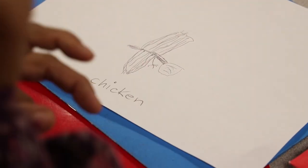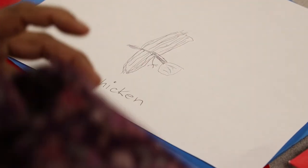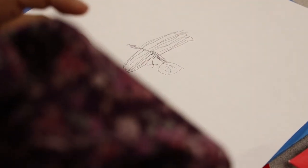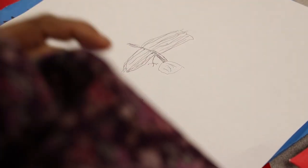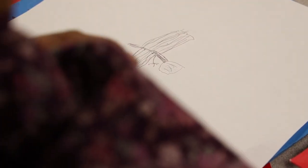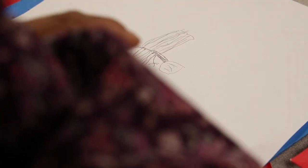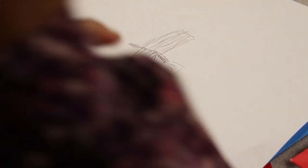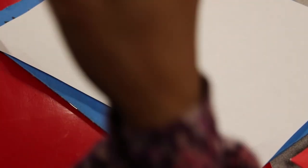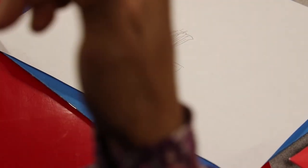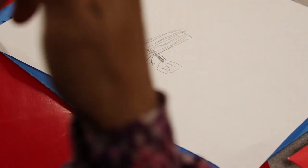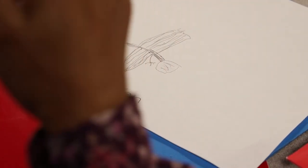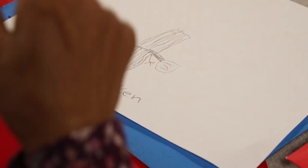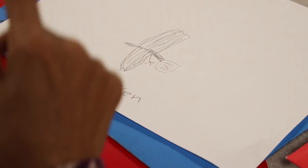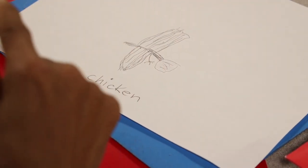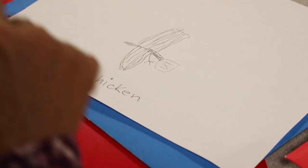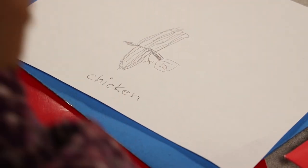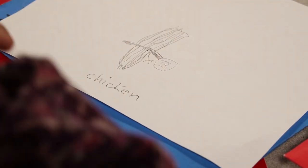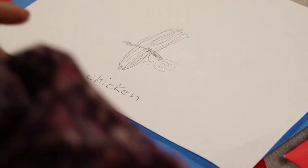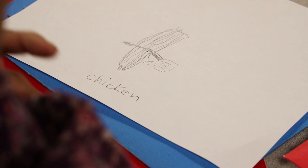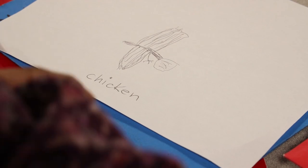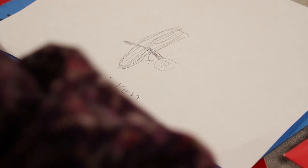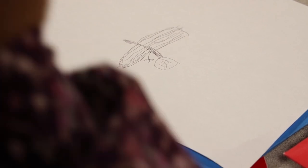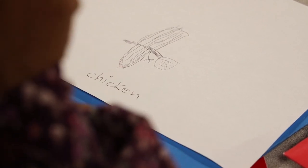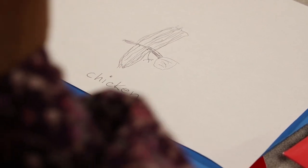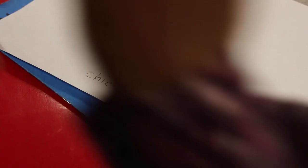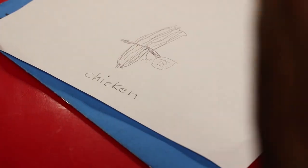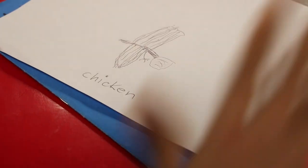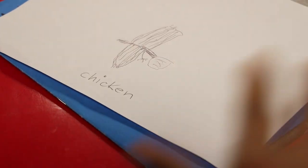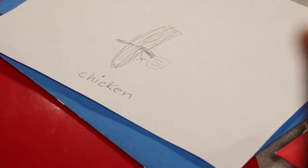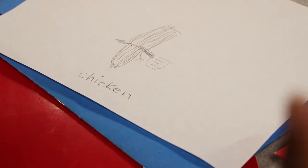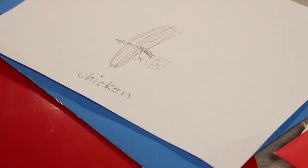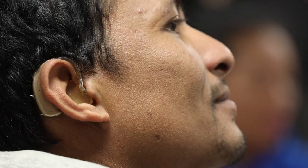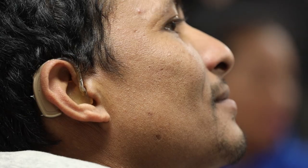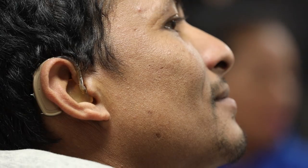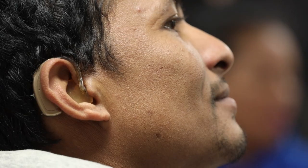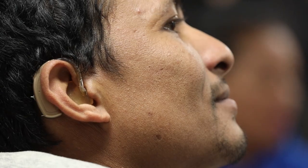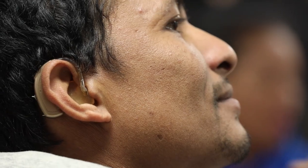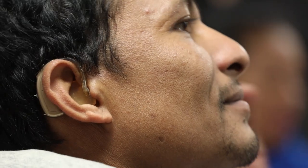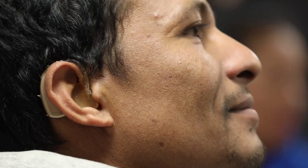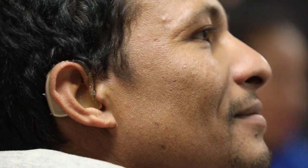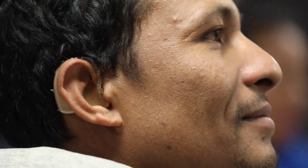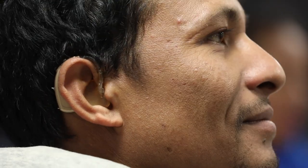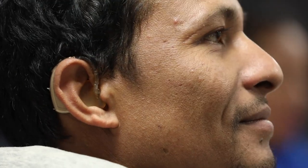(Sangita) There was no language. There was no instruction at that time. We just simply watched